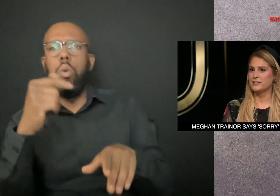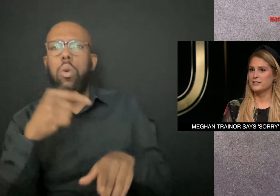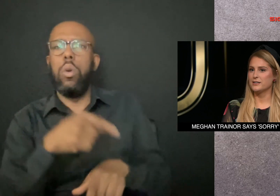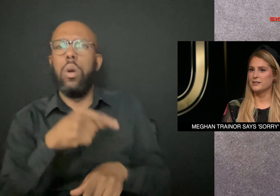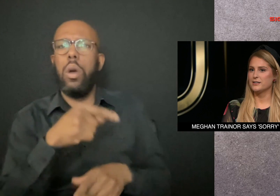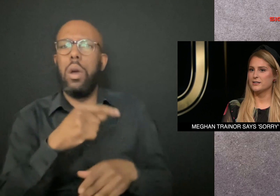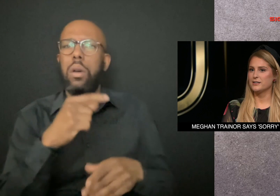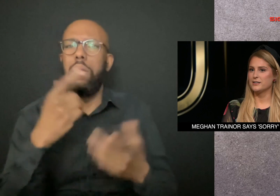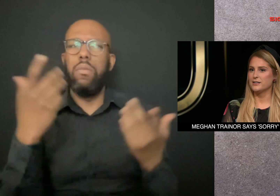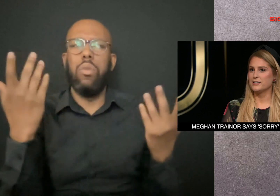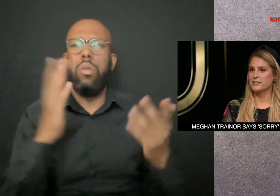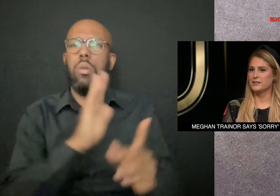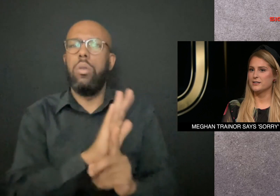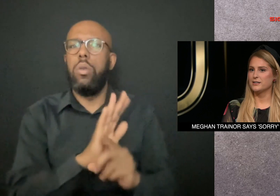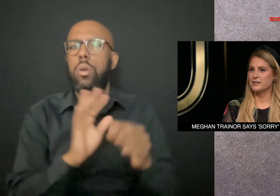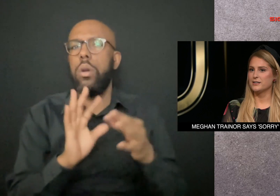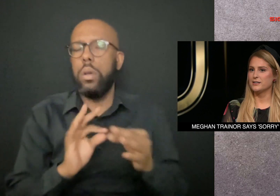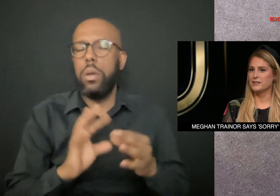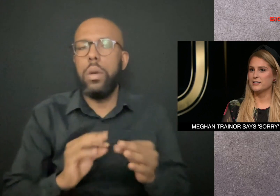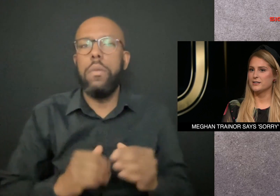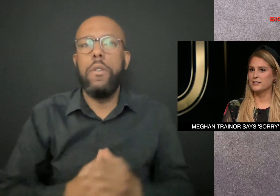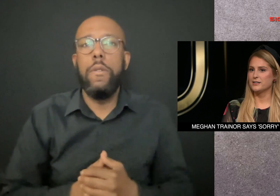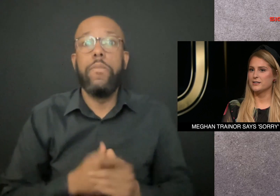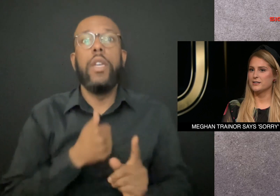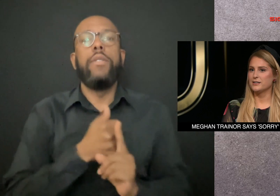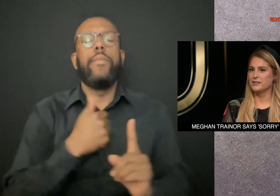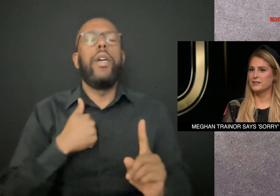educators were quick to call Trainor out for the comments